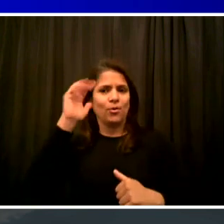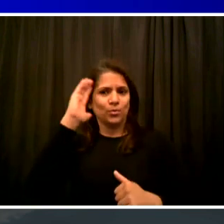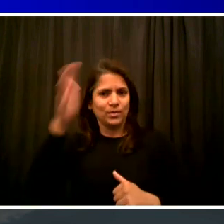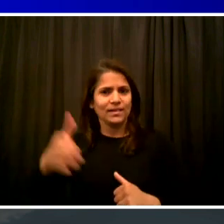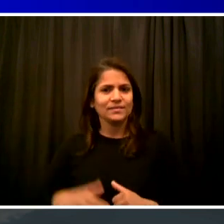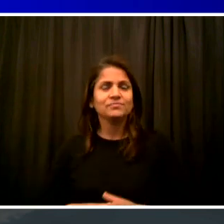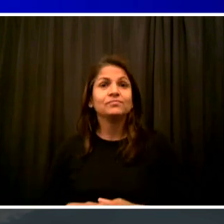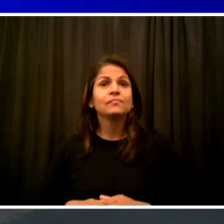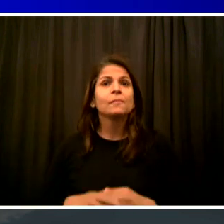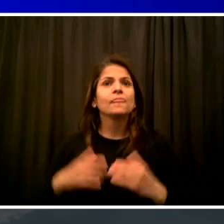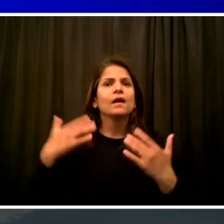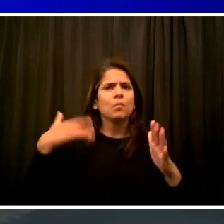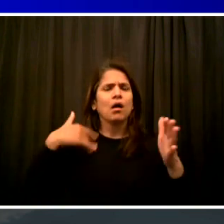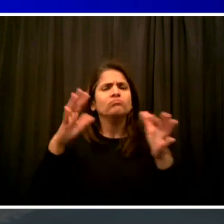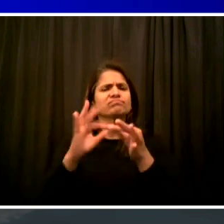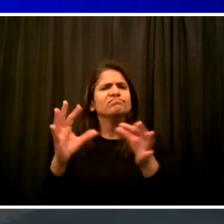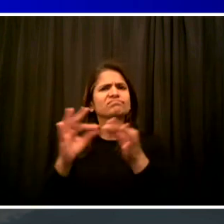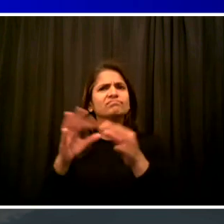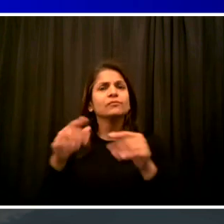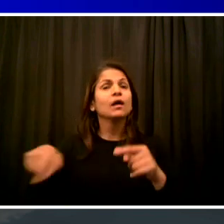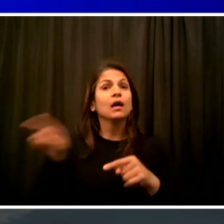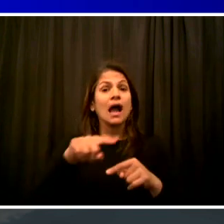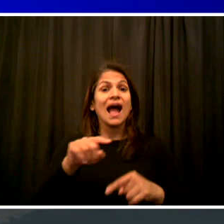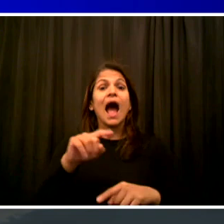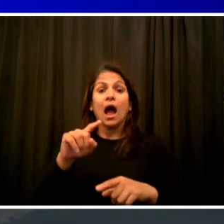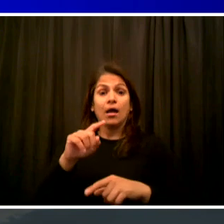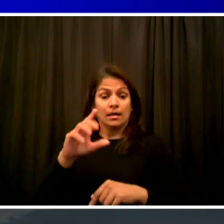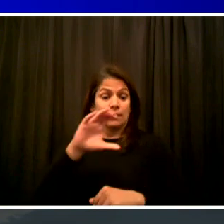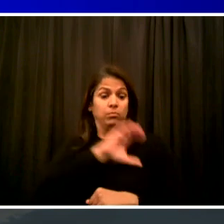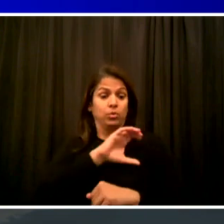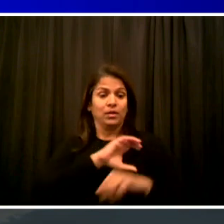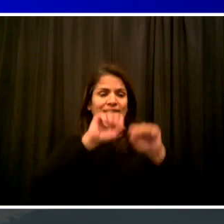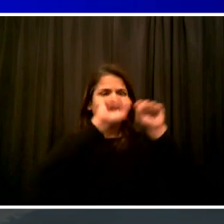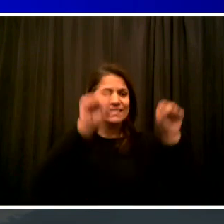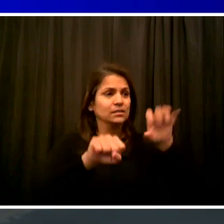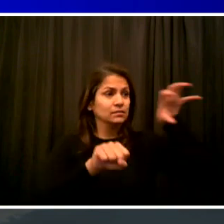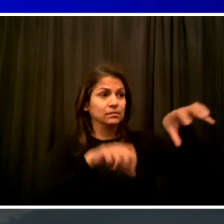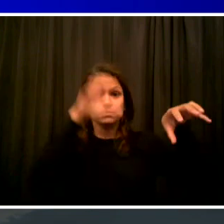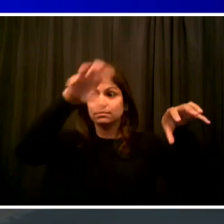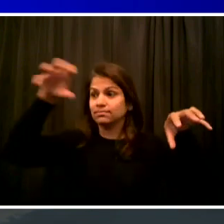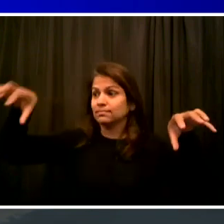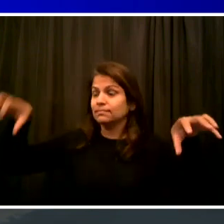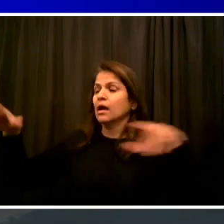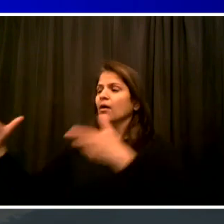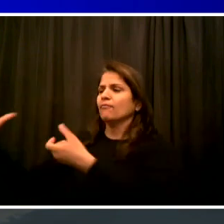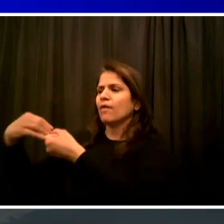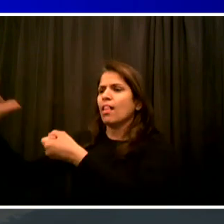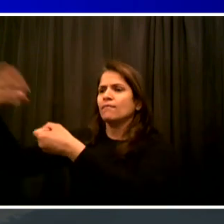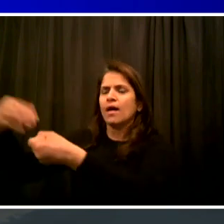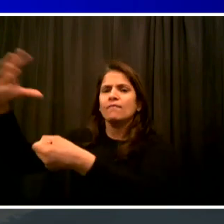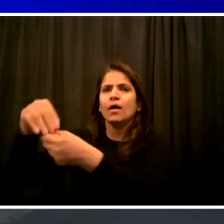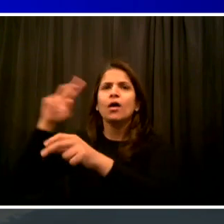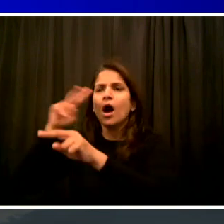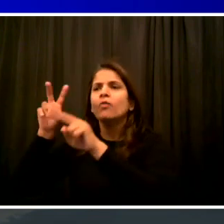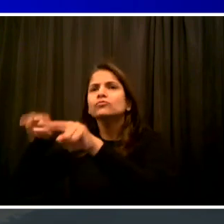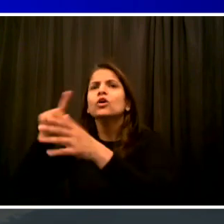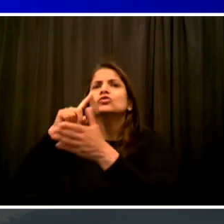TOMORROW. NOW, I MENTIONED POLICE PRECINCTS ARE GETTING VINOELVD, WORKNGI